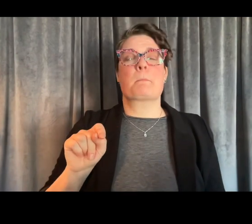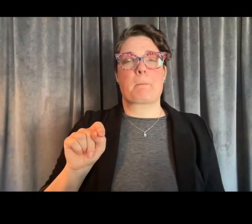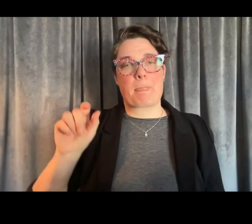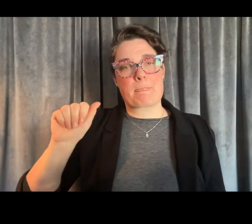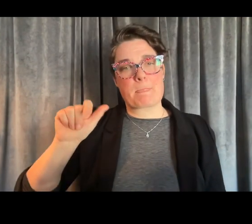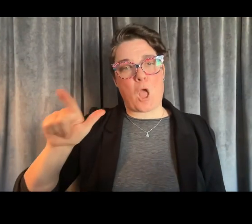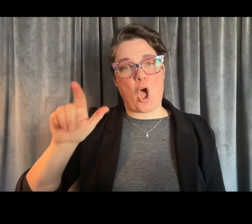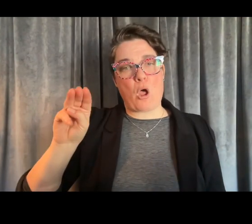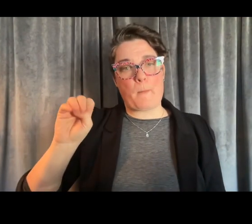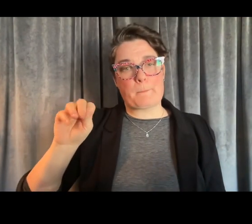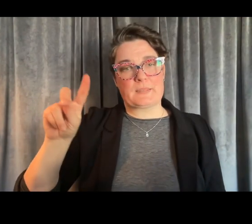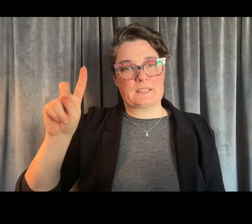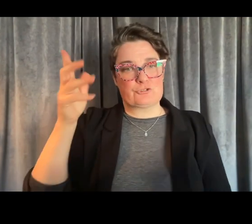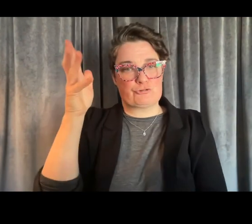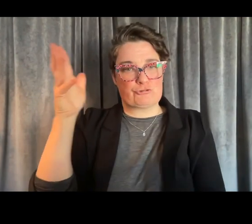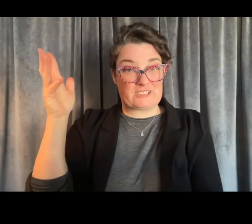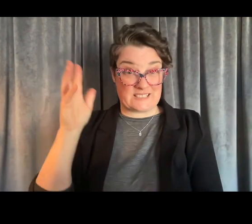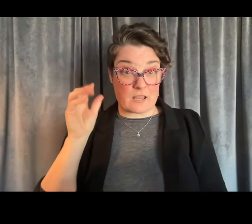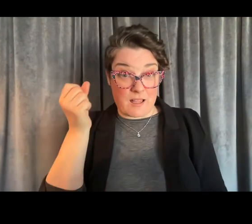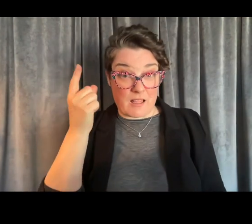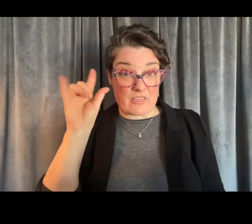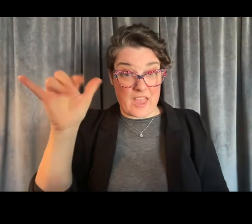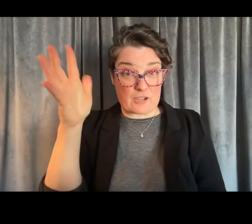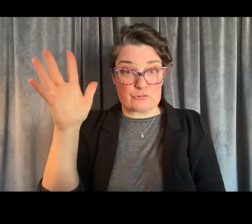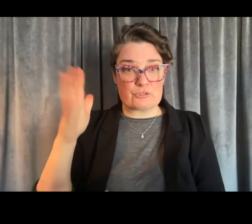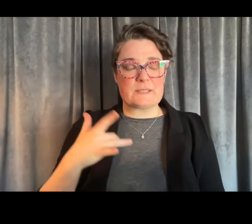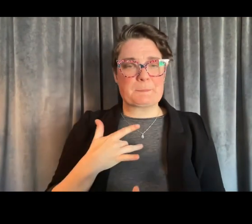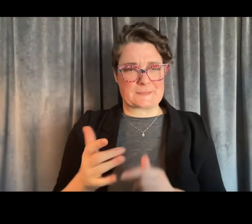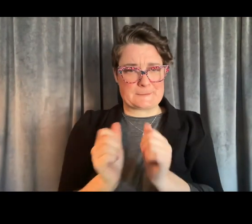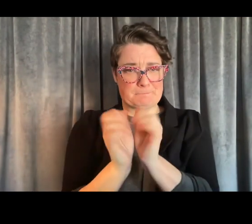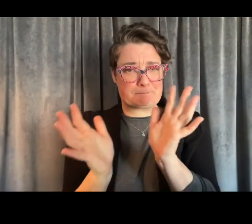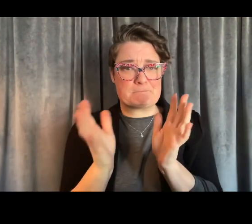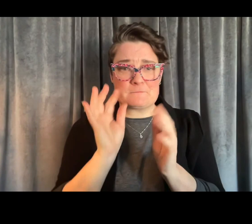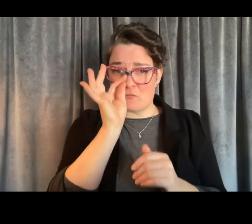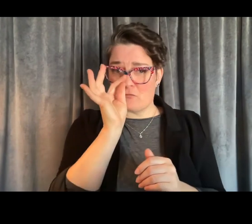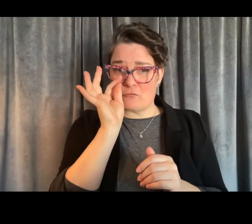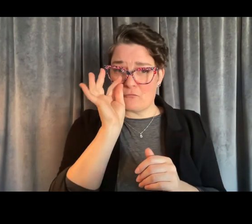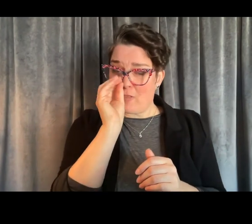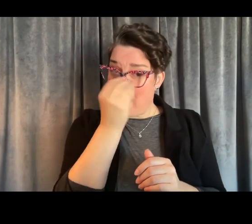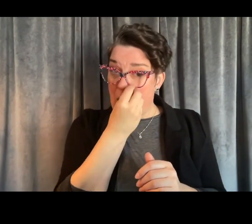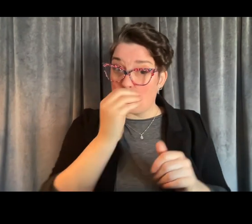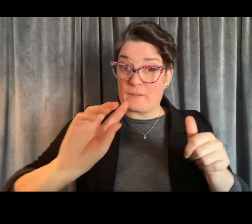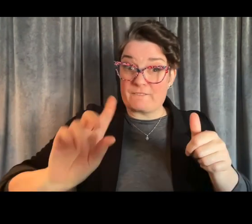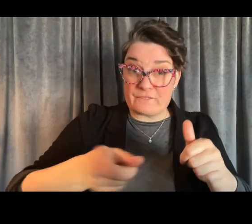The almond is the first to flower and last to fruit which is so poetic.